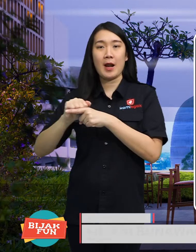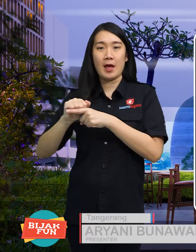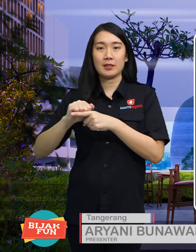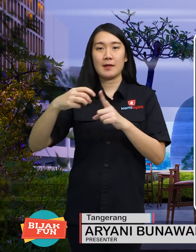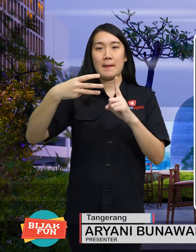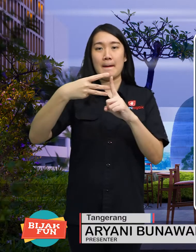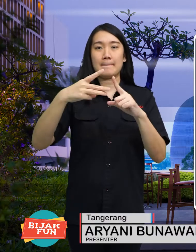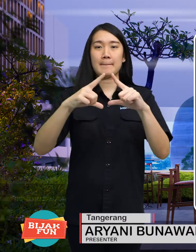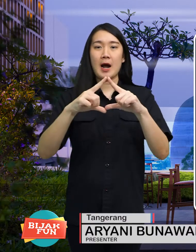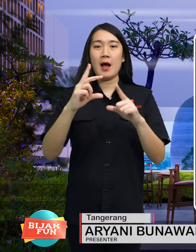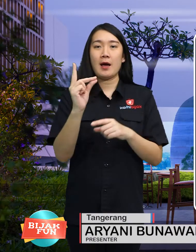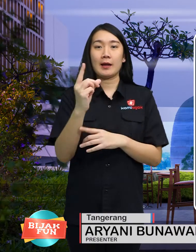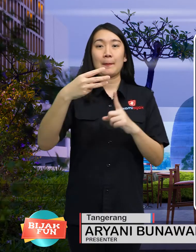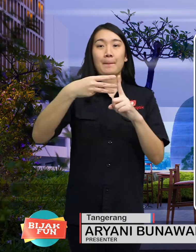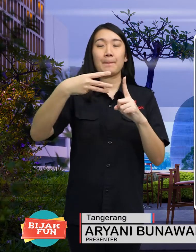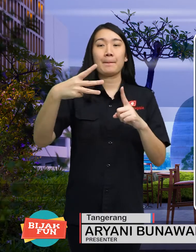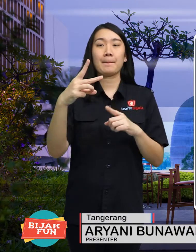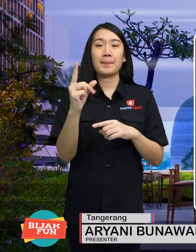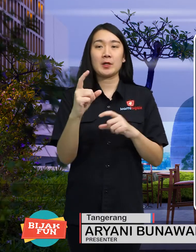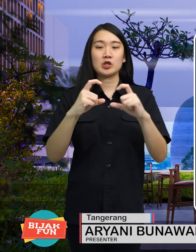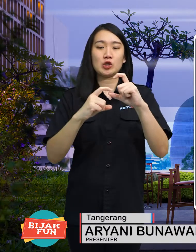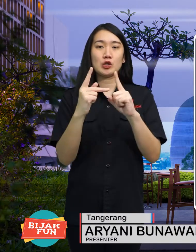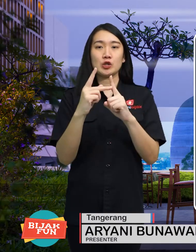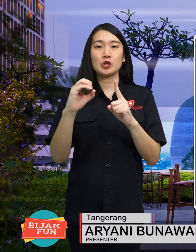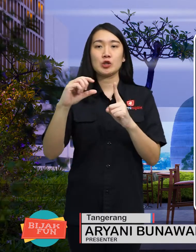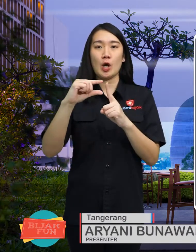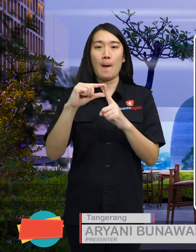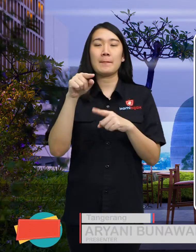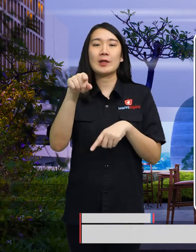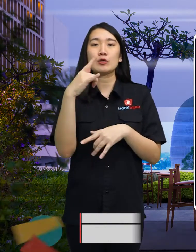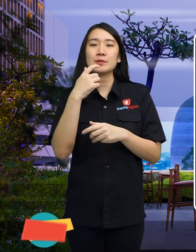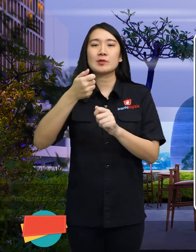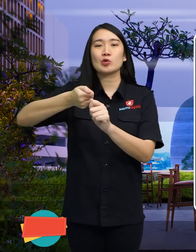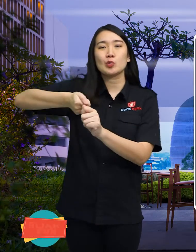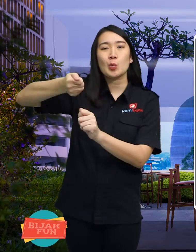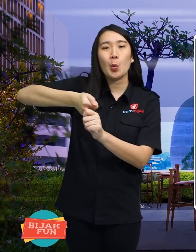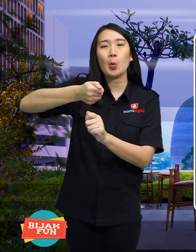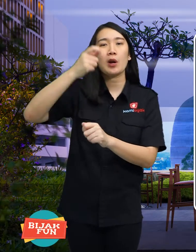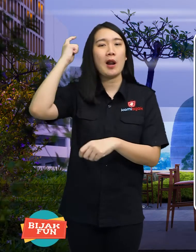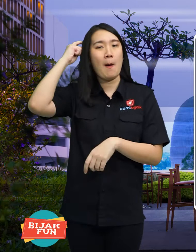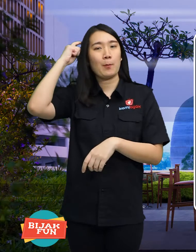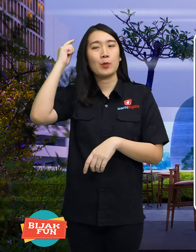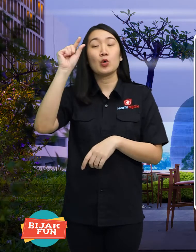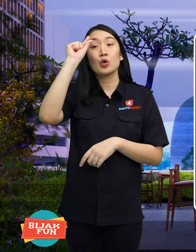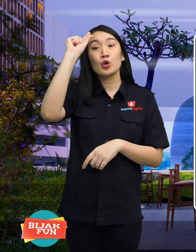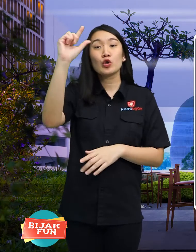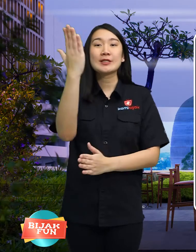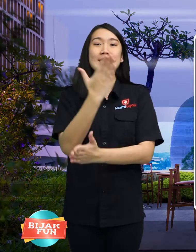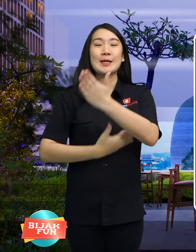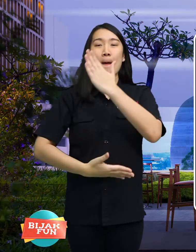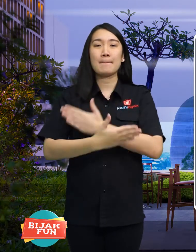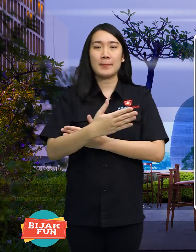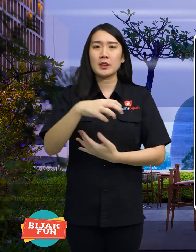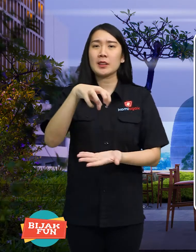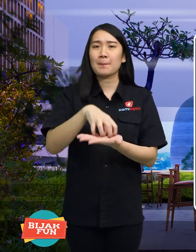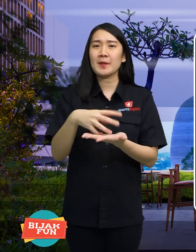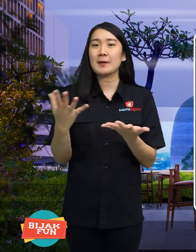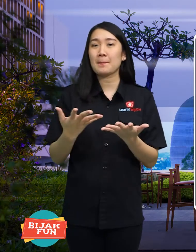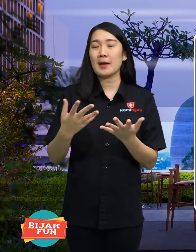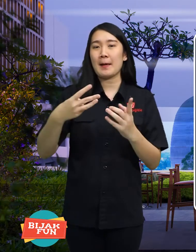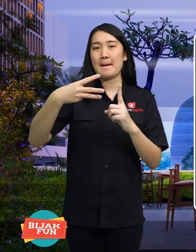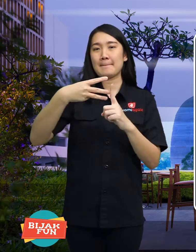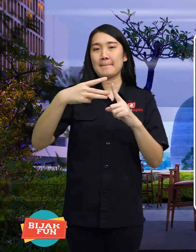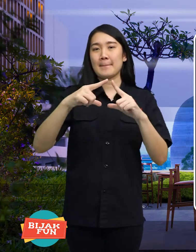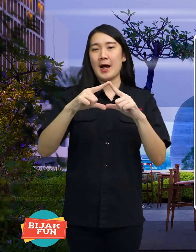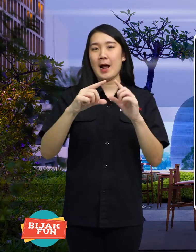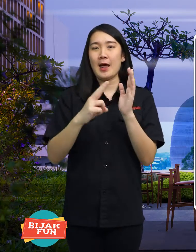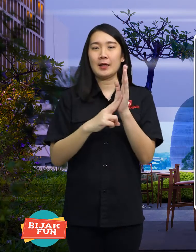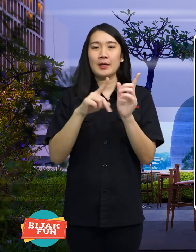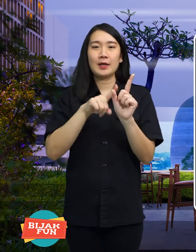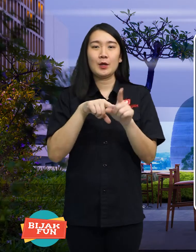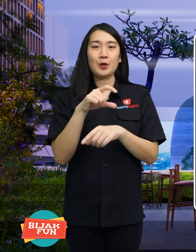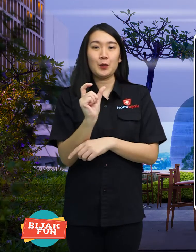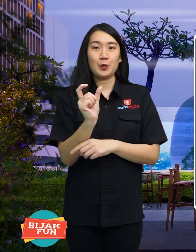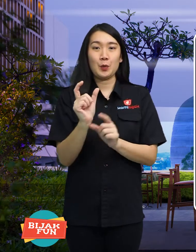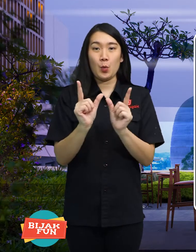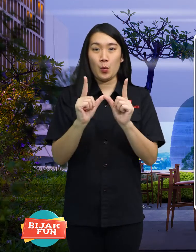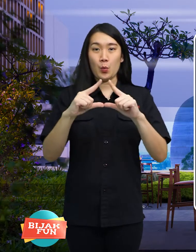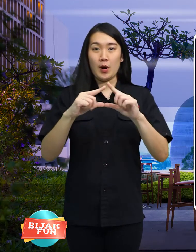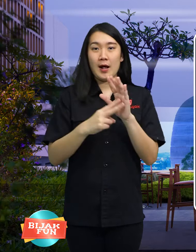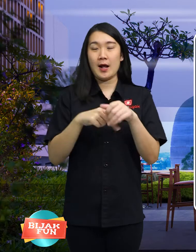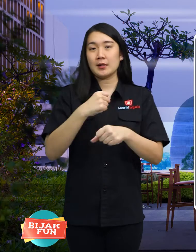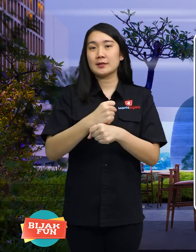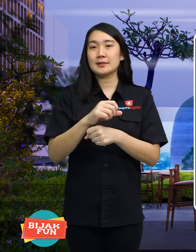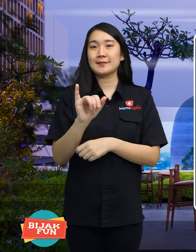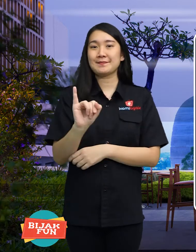Barbershop Training for Disabilities in Banyuwangi.